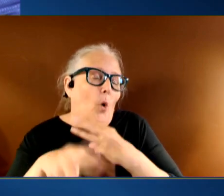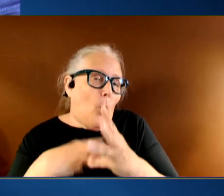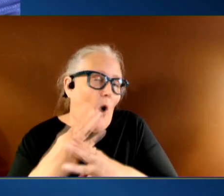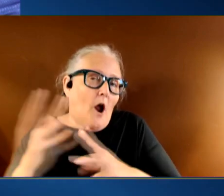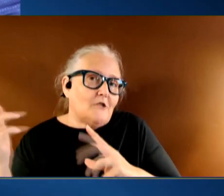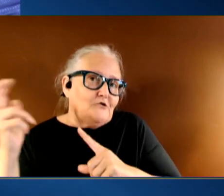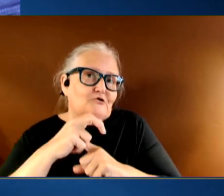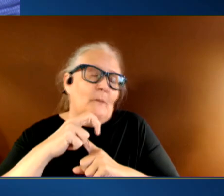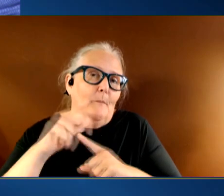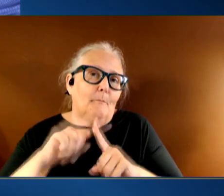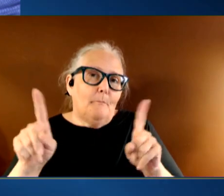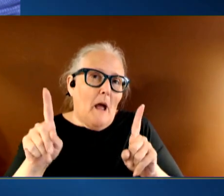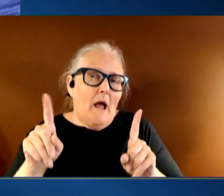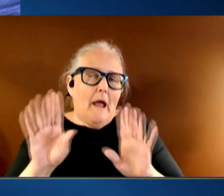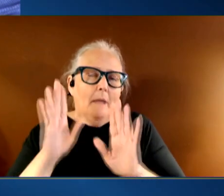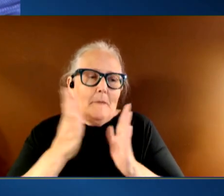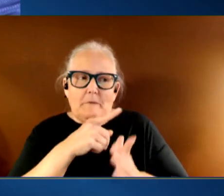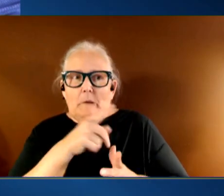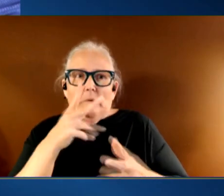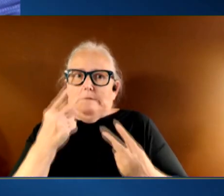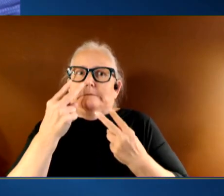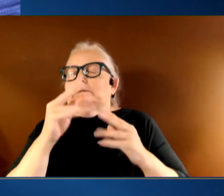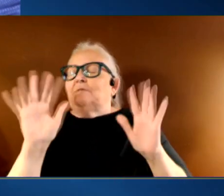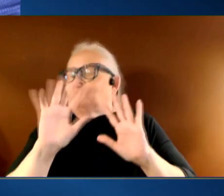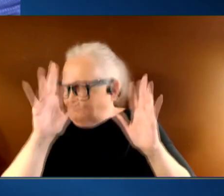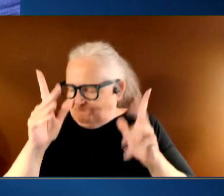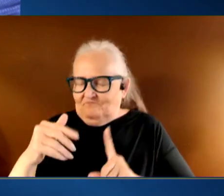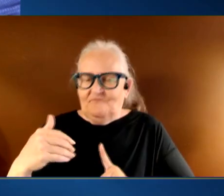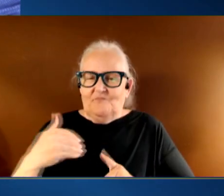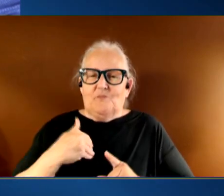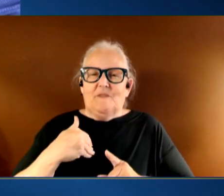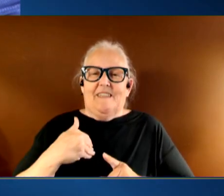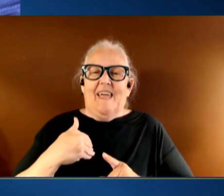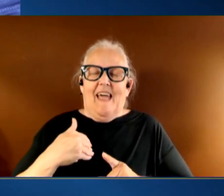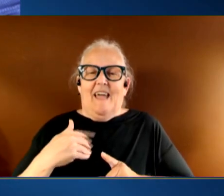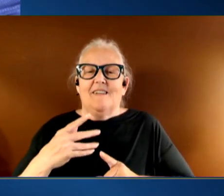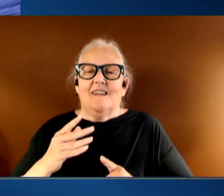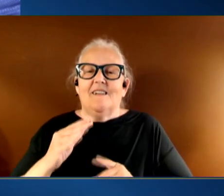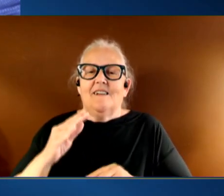But we have our merit committee, and we have two Ohio doctors on merit. So, I can boast on